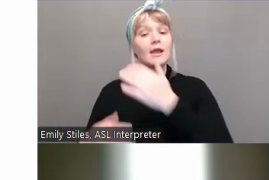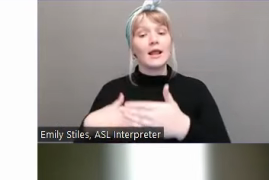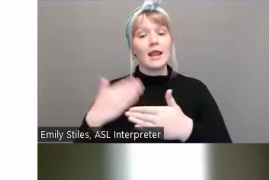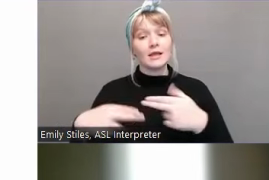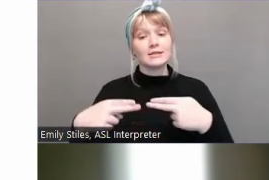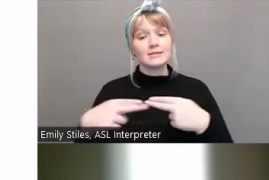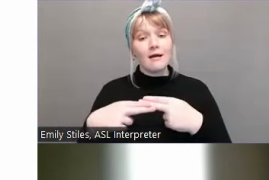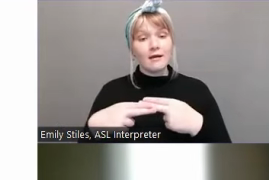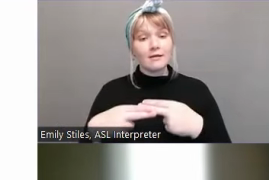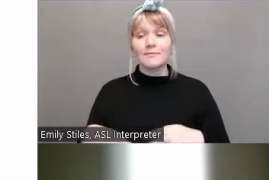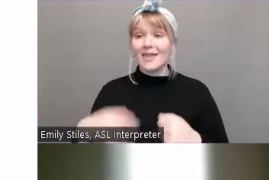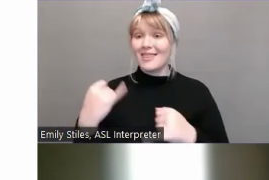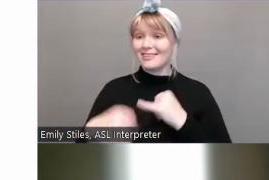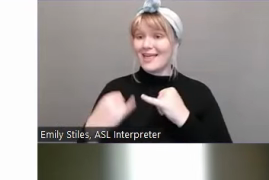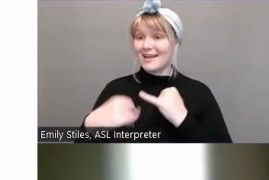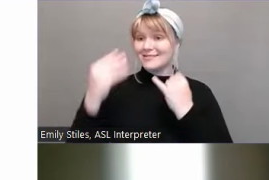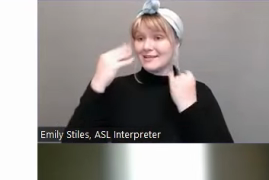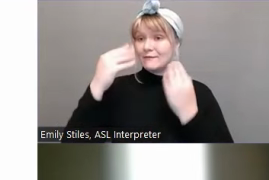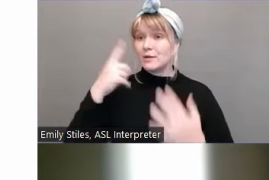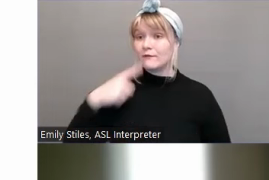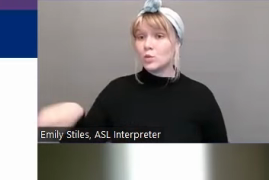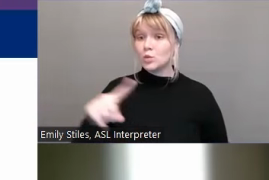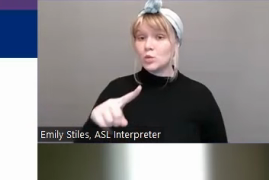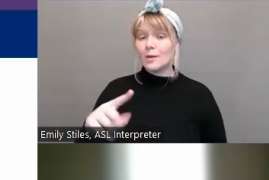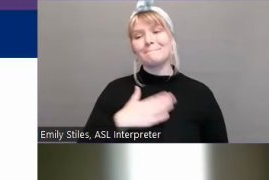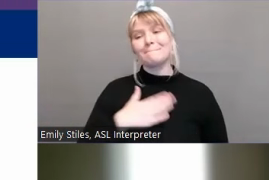The last piece of information that I have for you is my contact information.